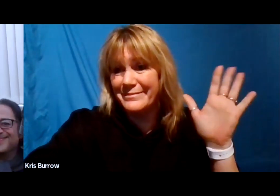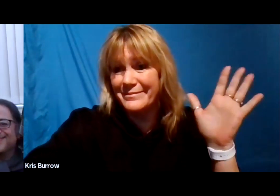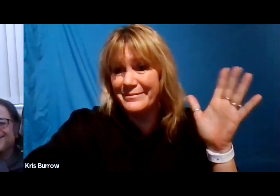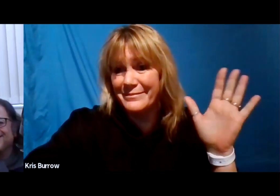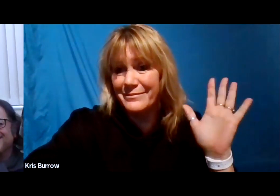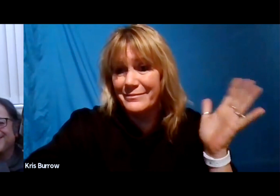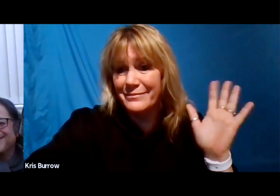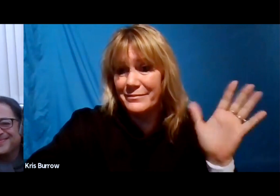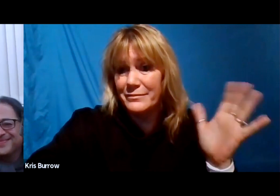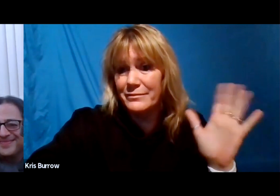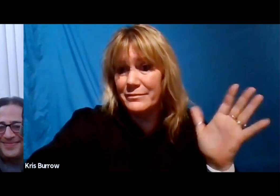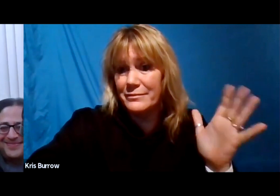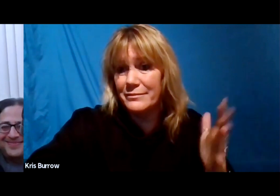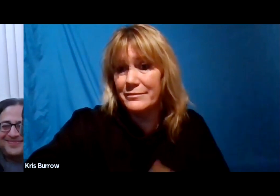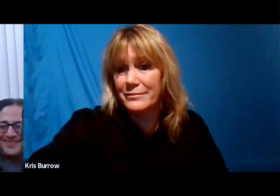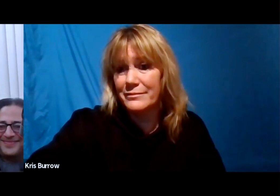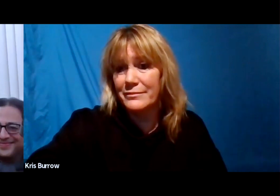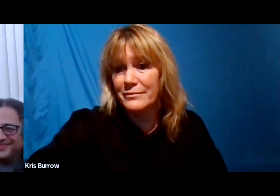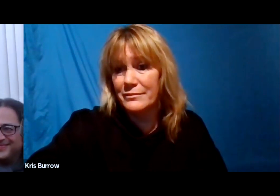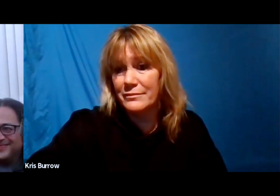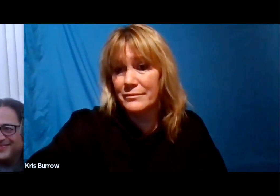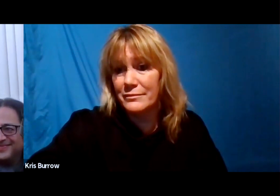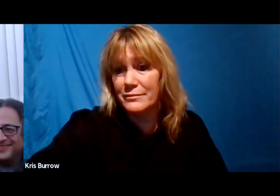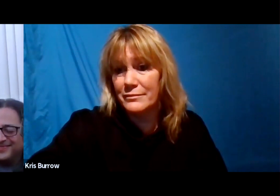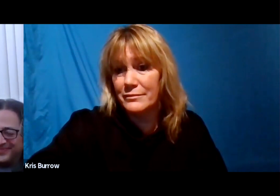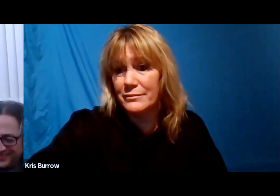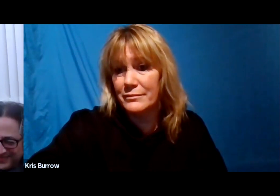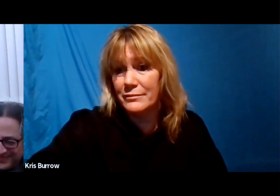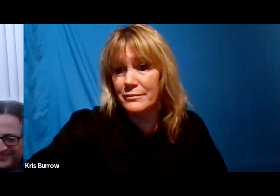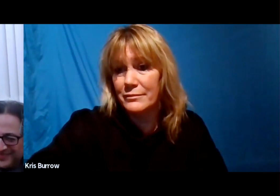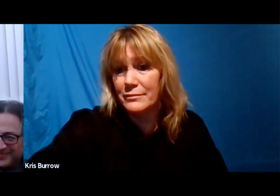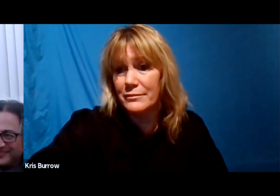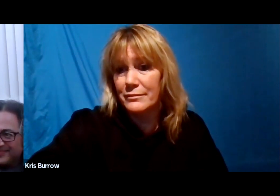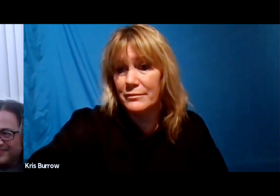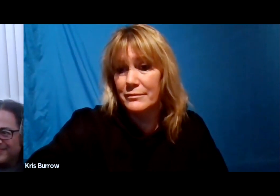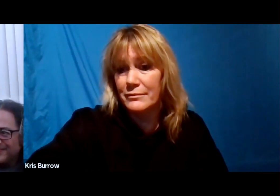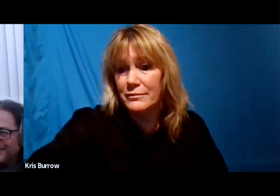Paralympics legendary Hijacked, whip-cracked legacy